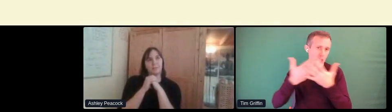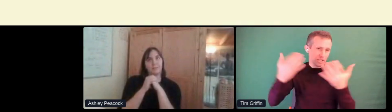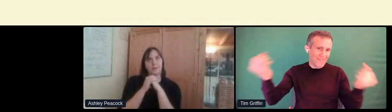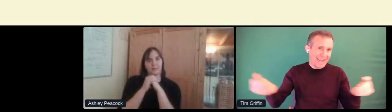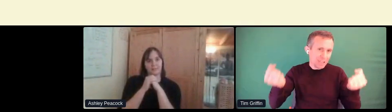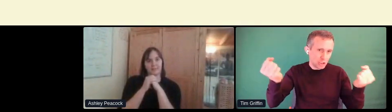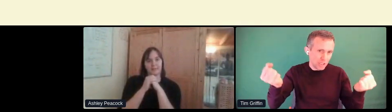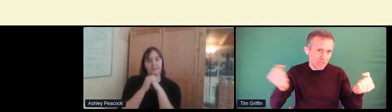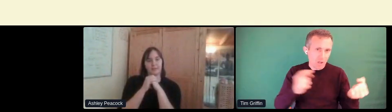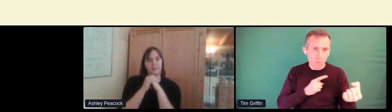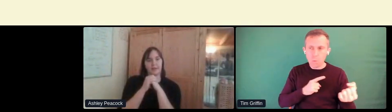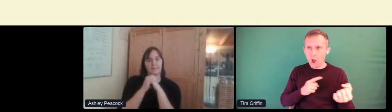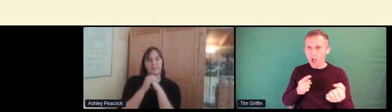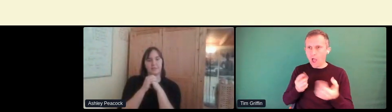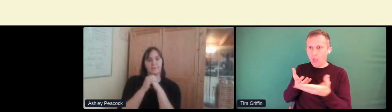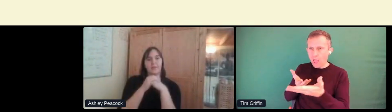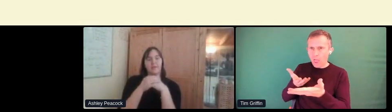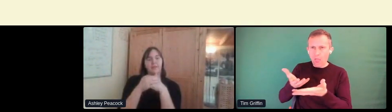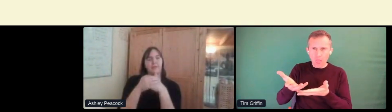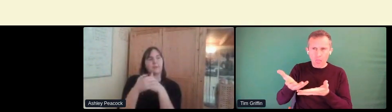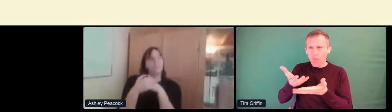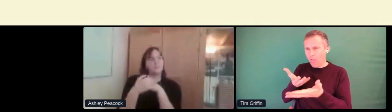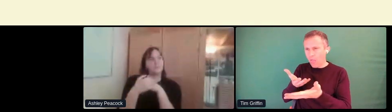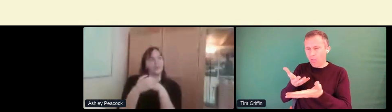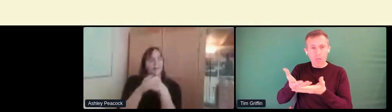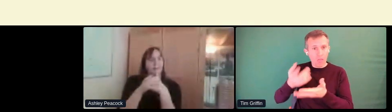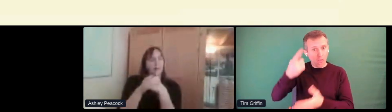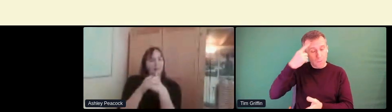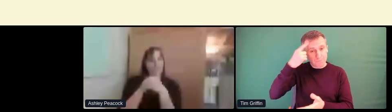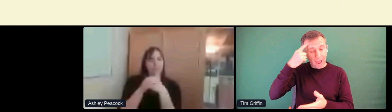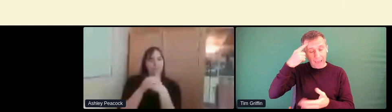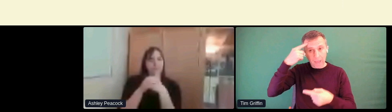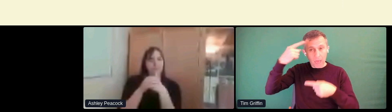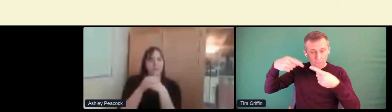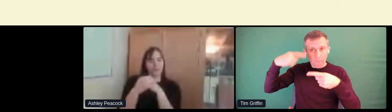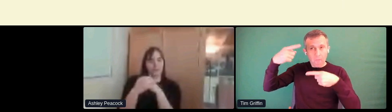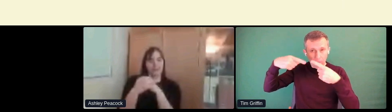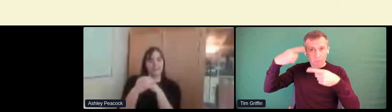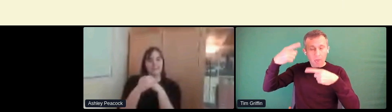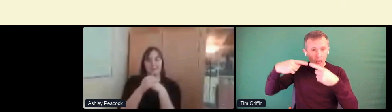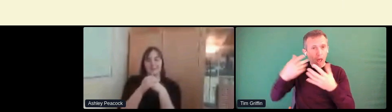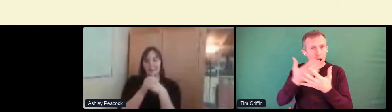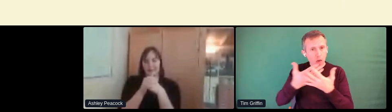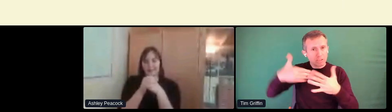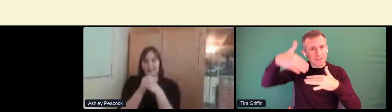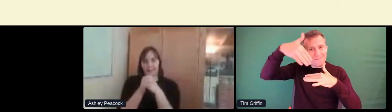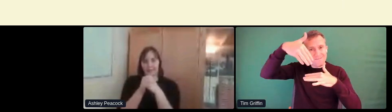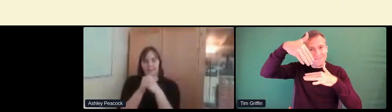productively. I have to filter a lot of thoughts. I'm quite creative often have quite a lot of